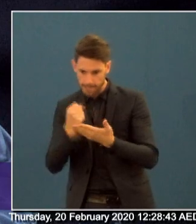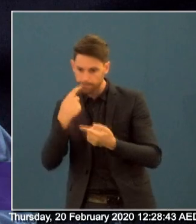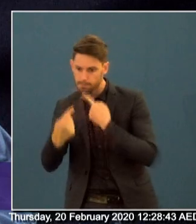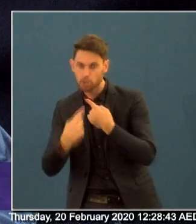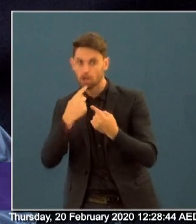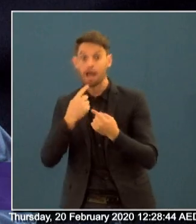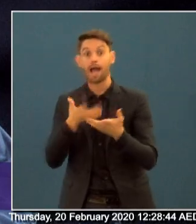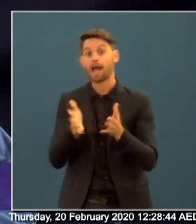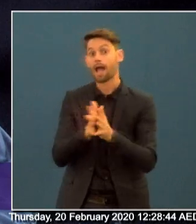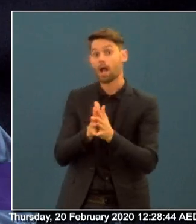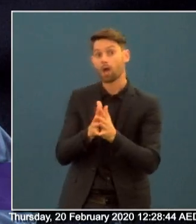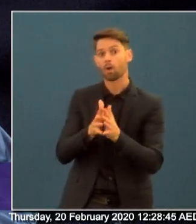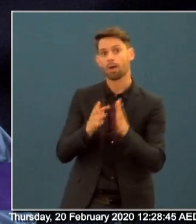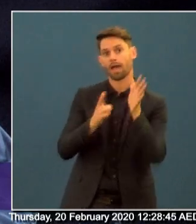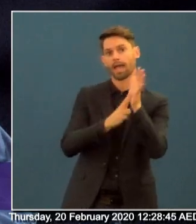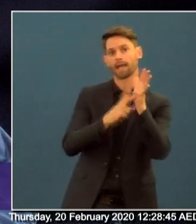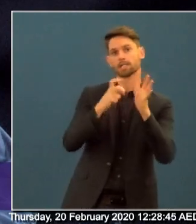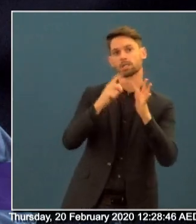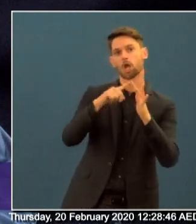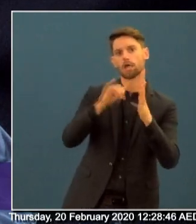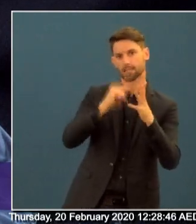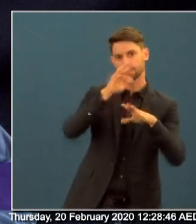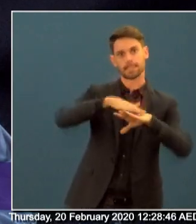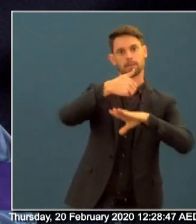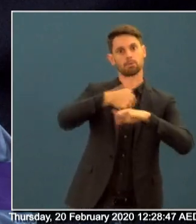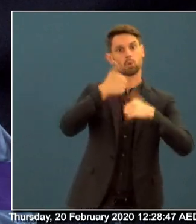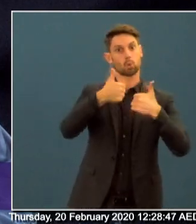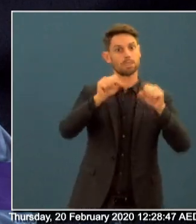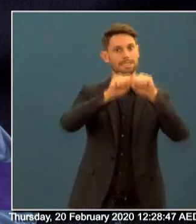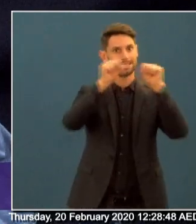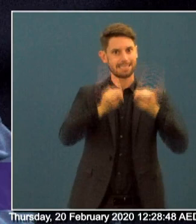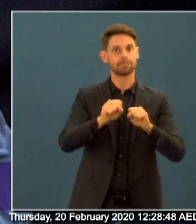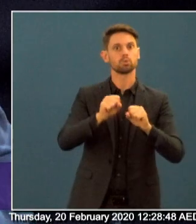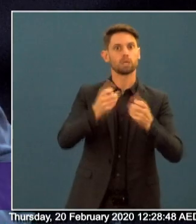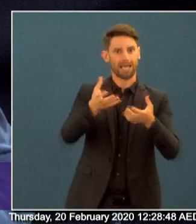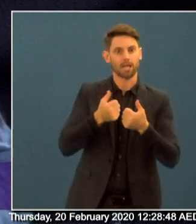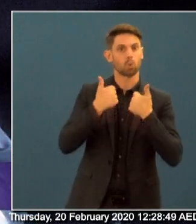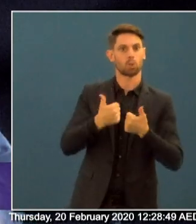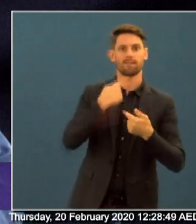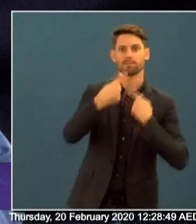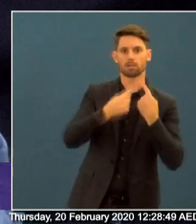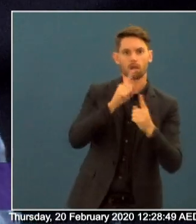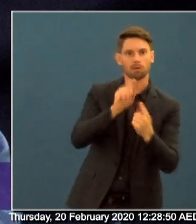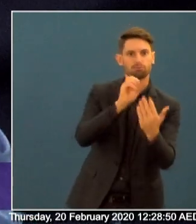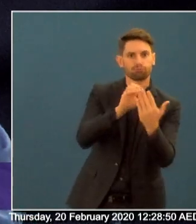for the NDIS Quality and Safeguards Commissioner. That work has been ongoing